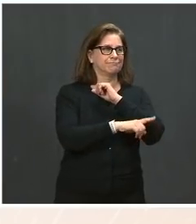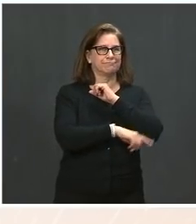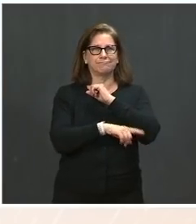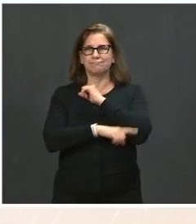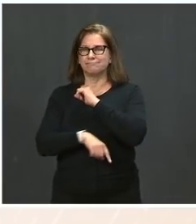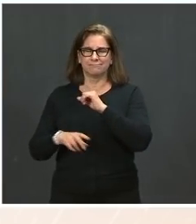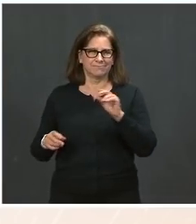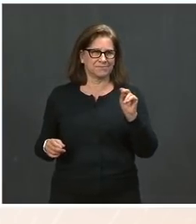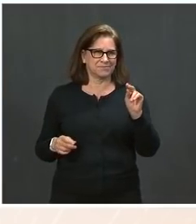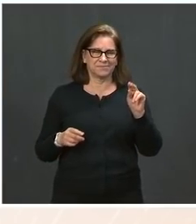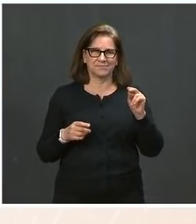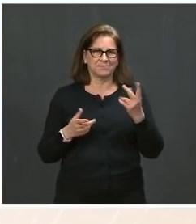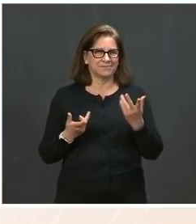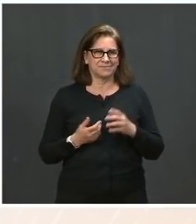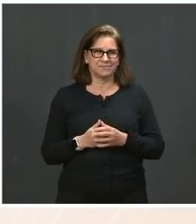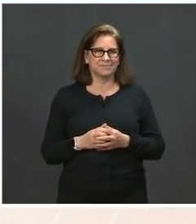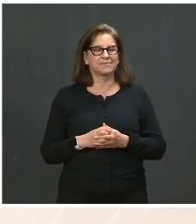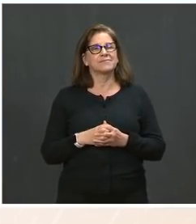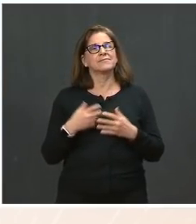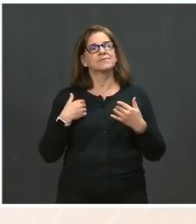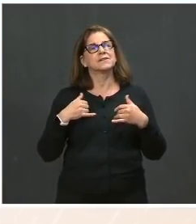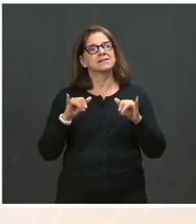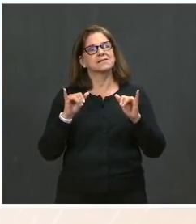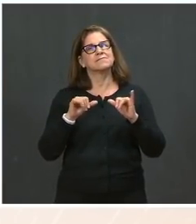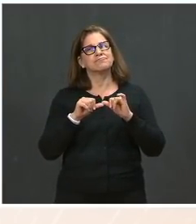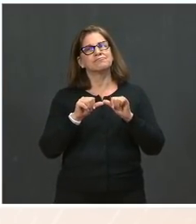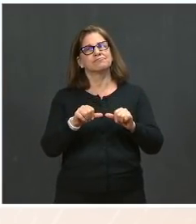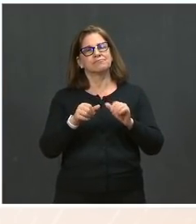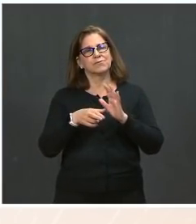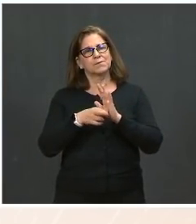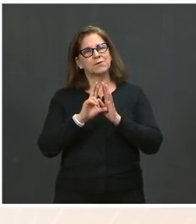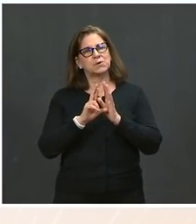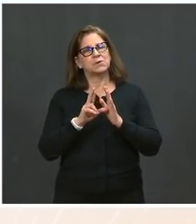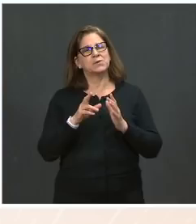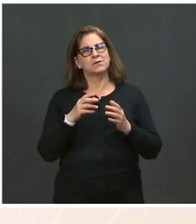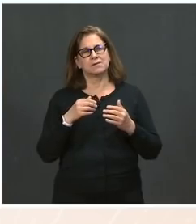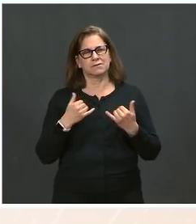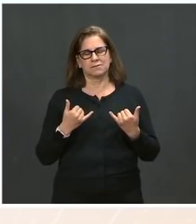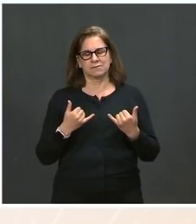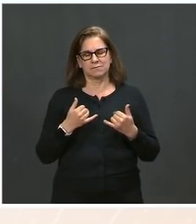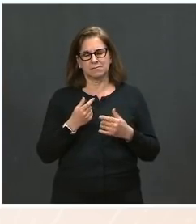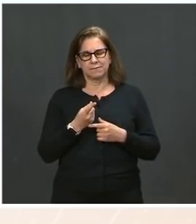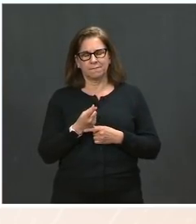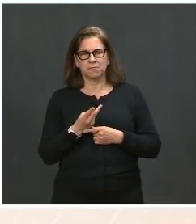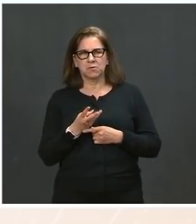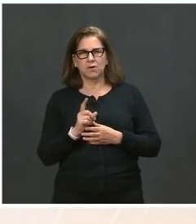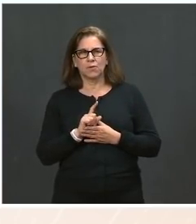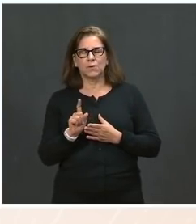there's still an ongoing review -- weeks not months, weeks not months -- that we are assessing, as it relates